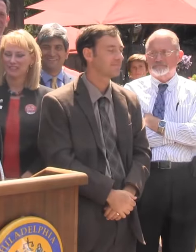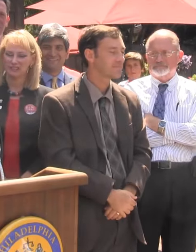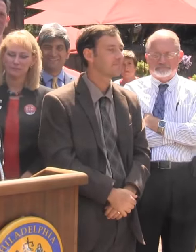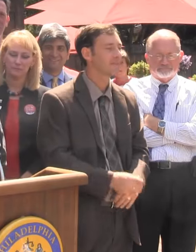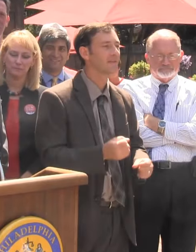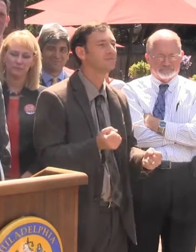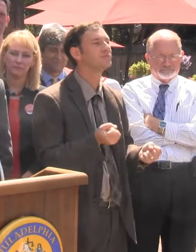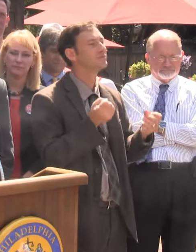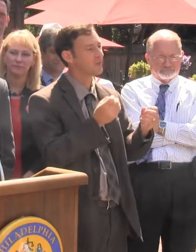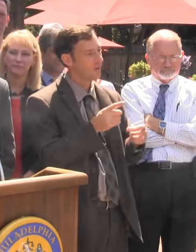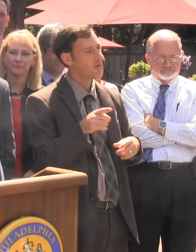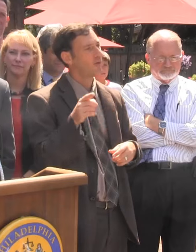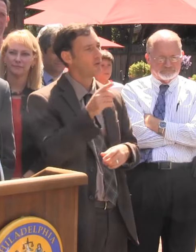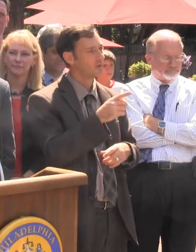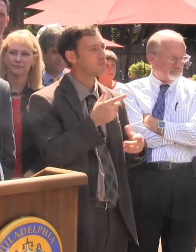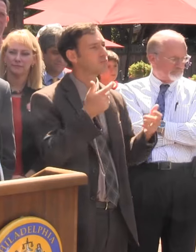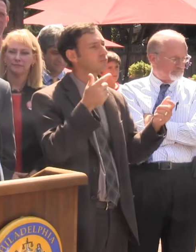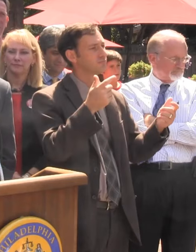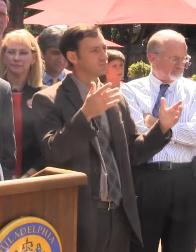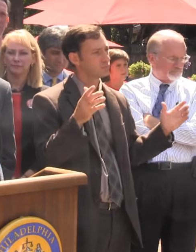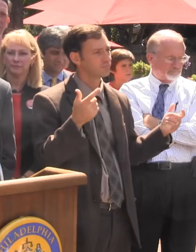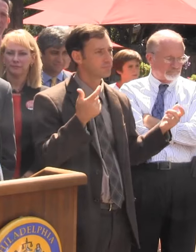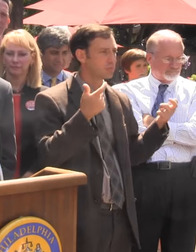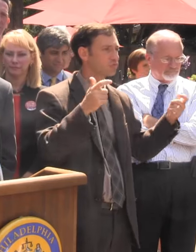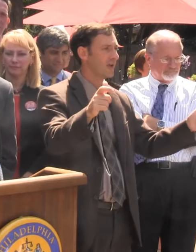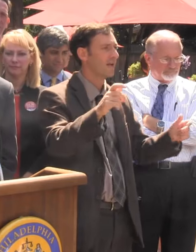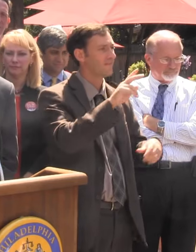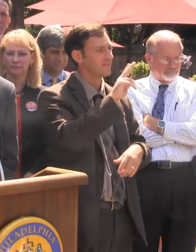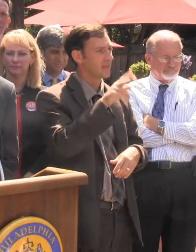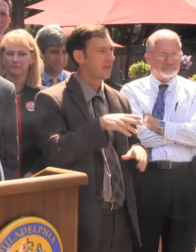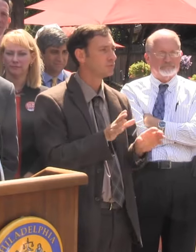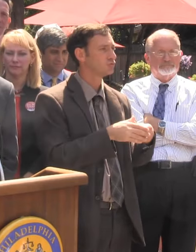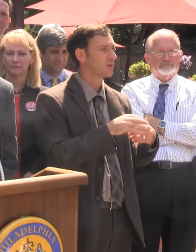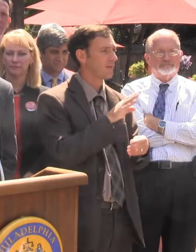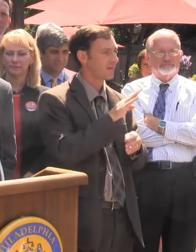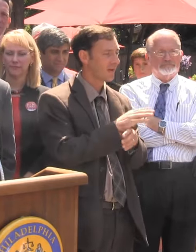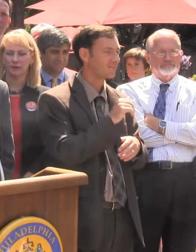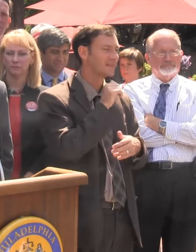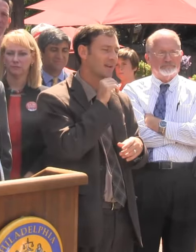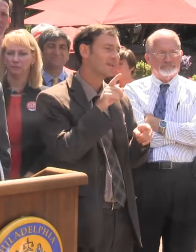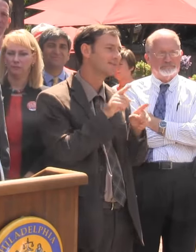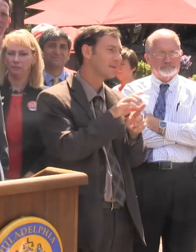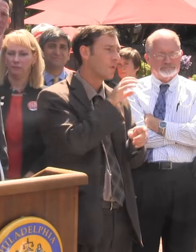So your Greater Philadelphia Chamber of Commerce is not quite as old as the city of Philadelphia,